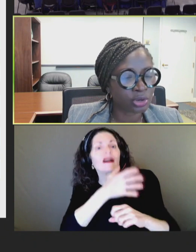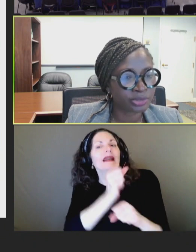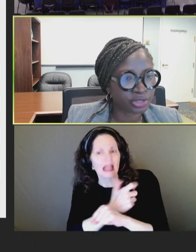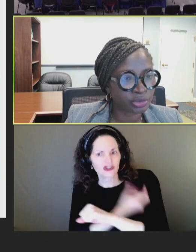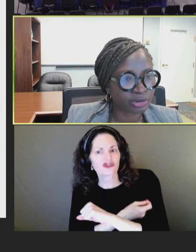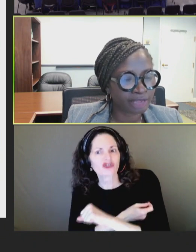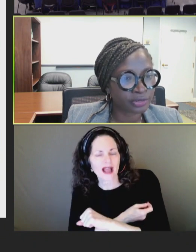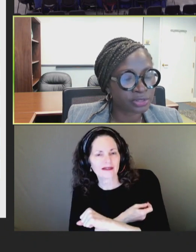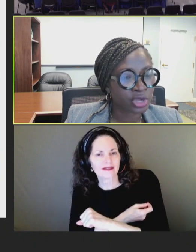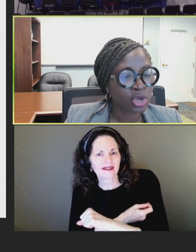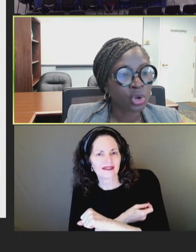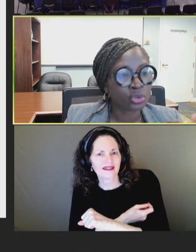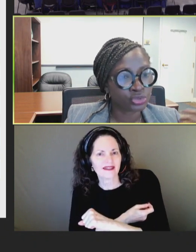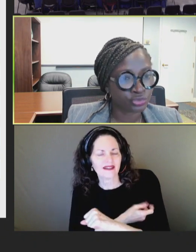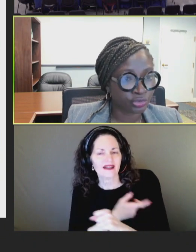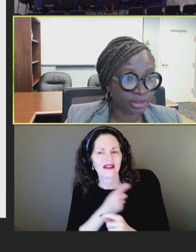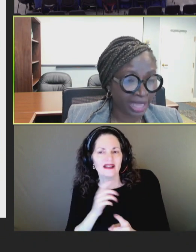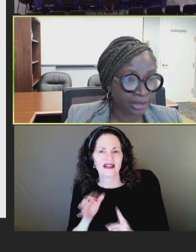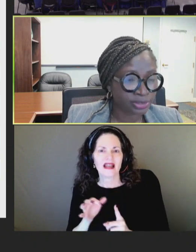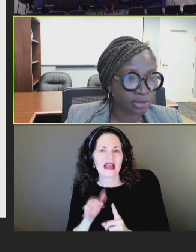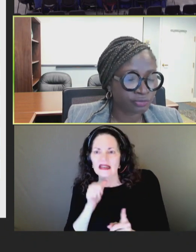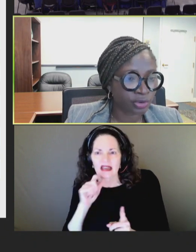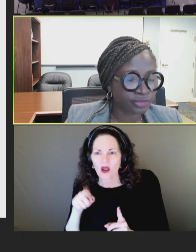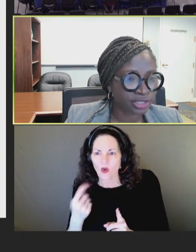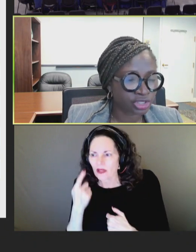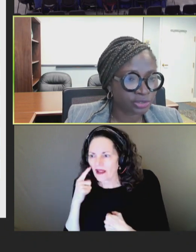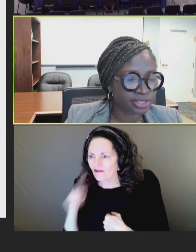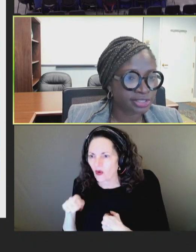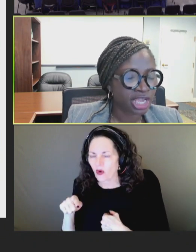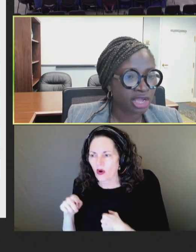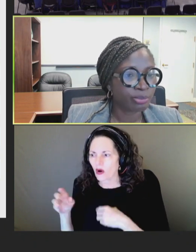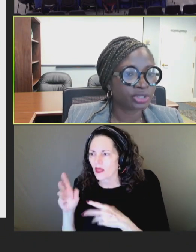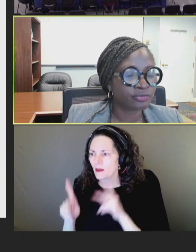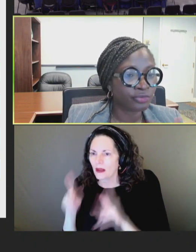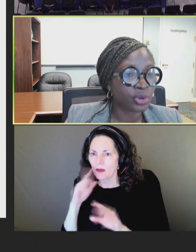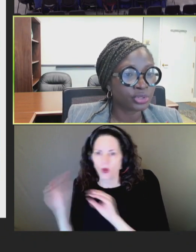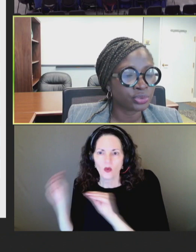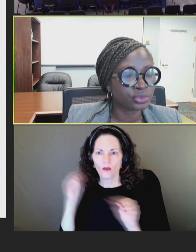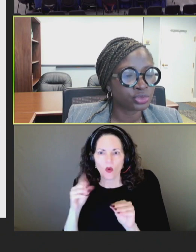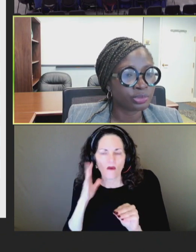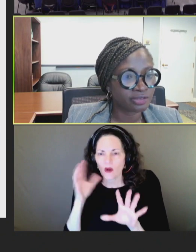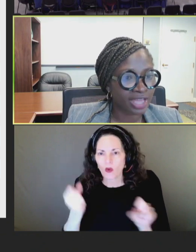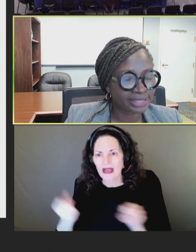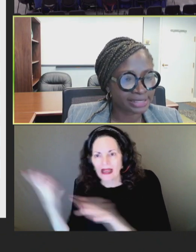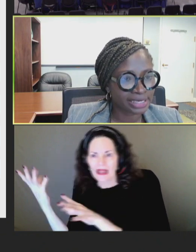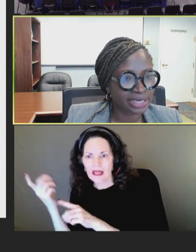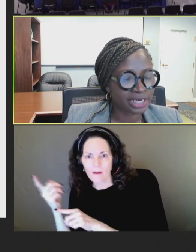up the new arrivals or to throw them out of their shelters but for you to be vaccinated.